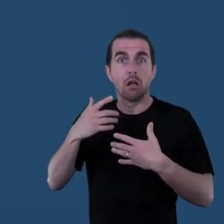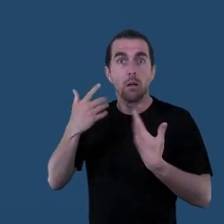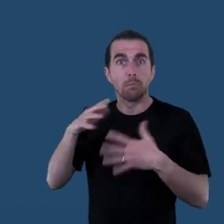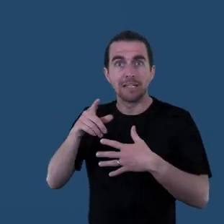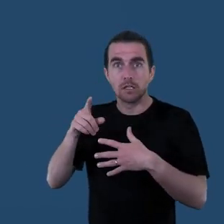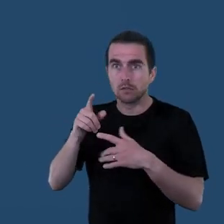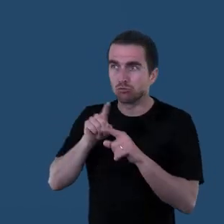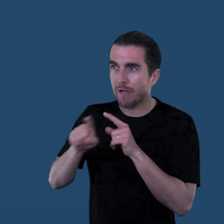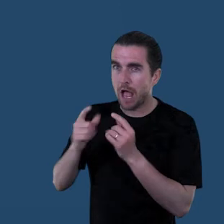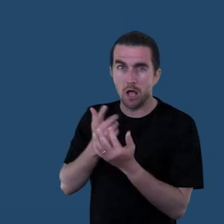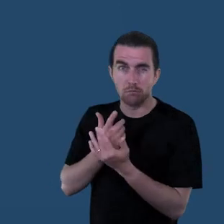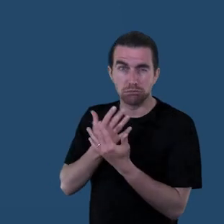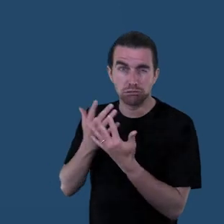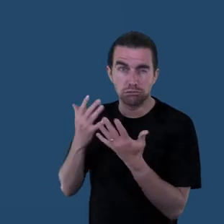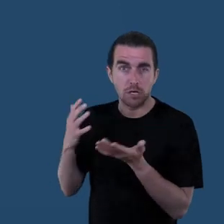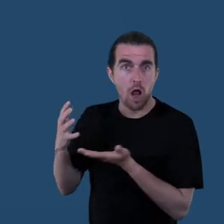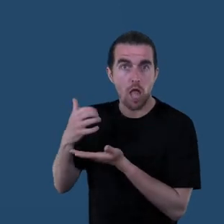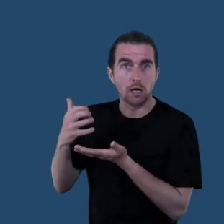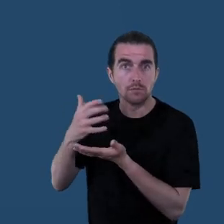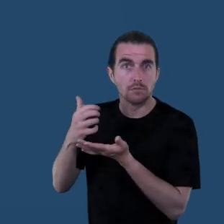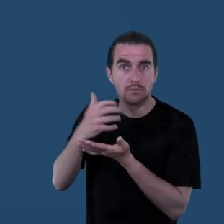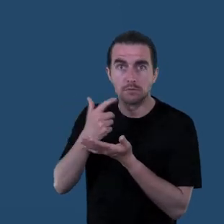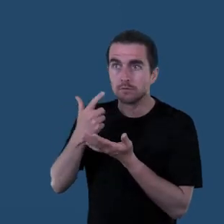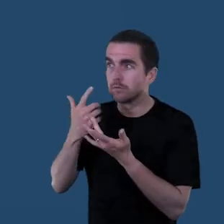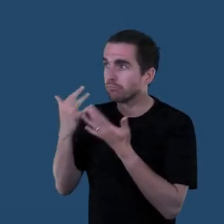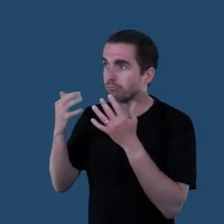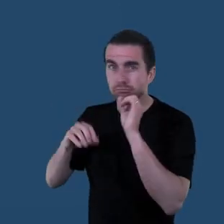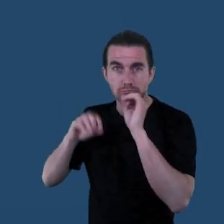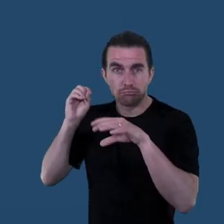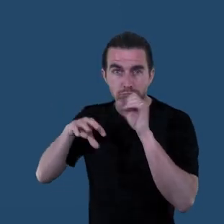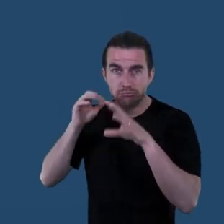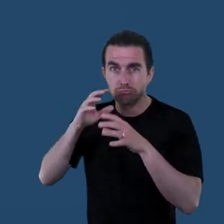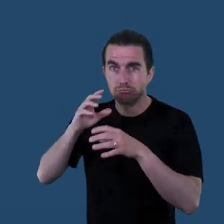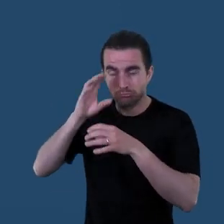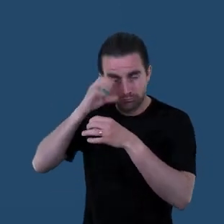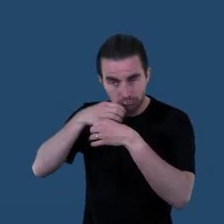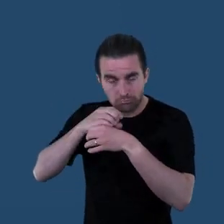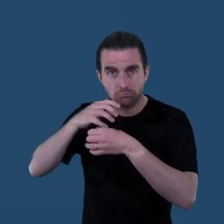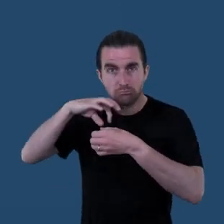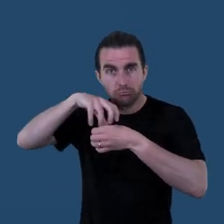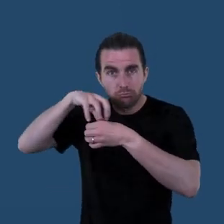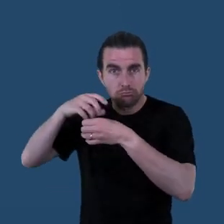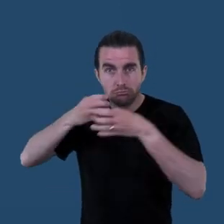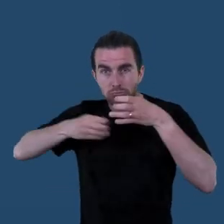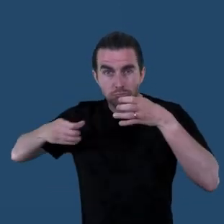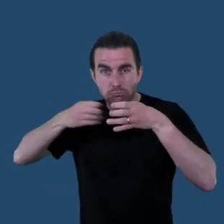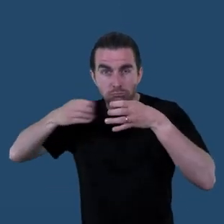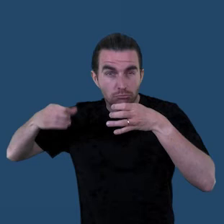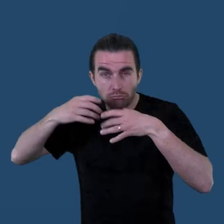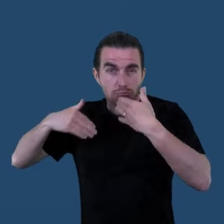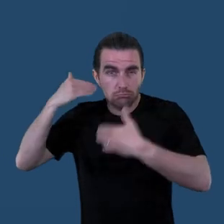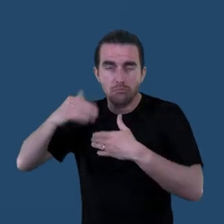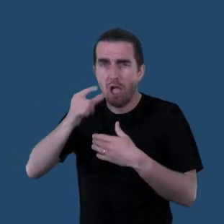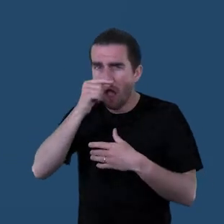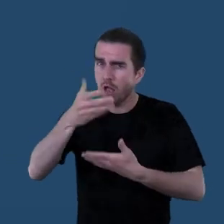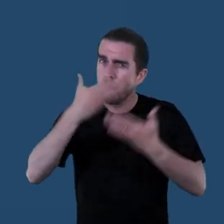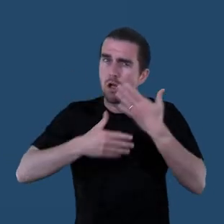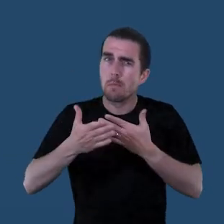that's making as much of this collection as possible available to people virtually. Could you tell us a little bit about